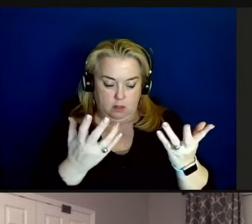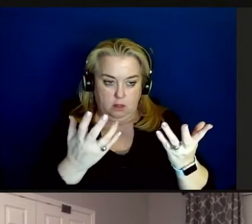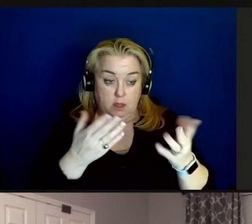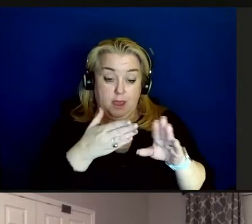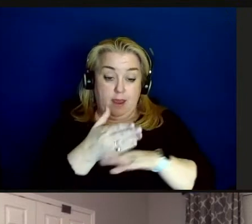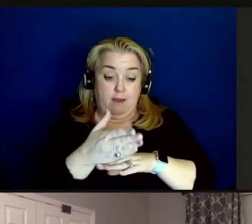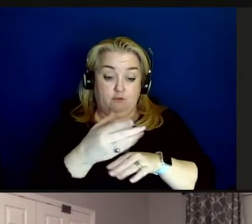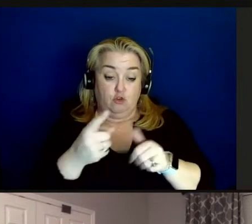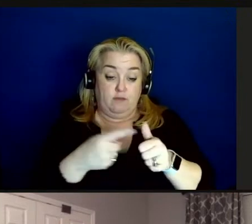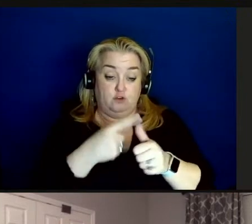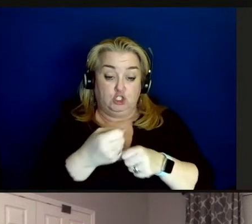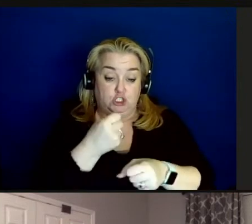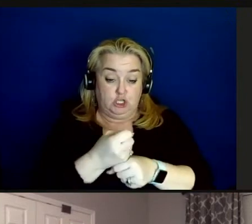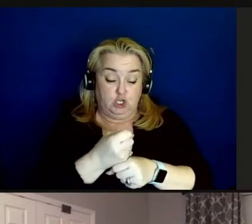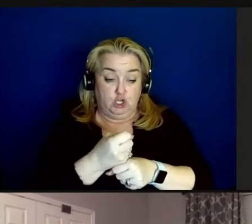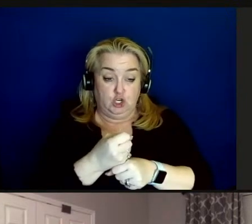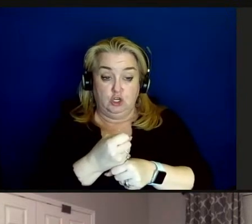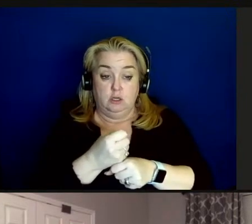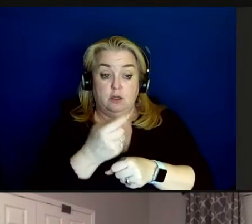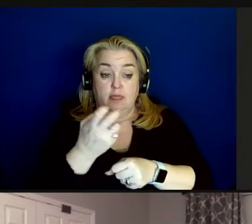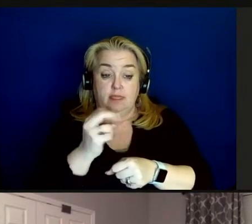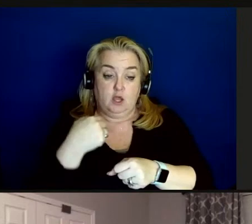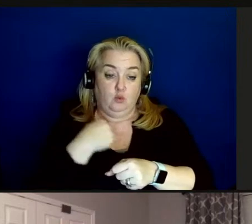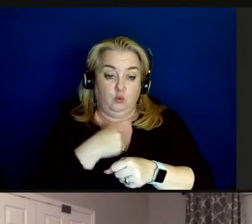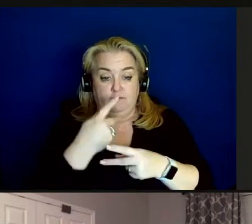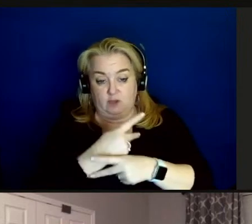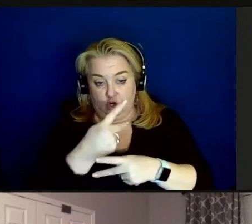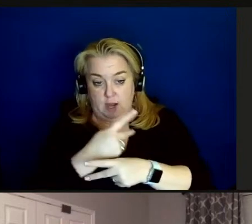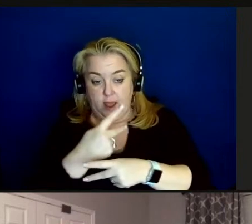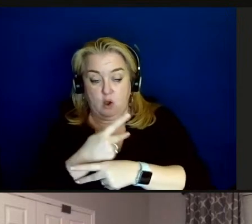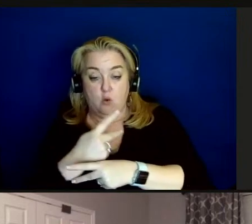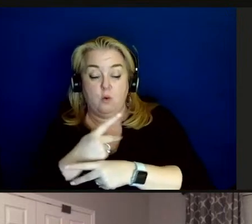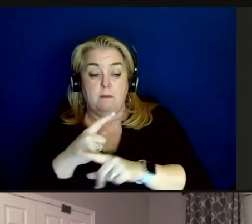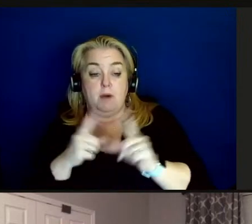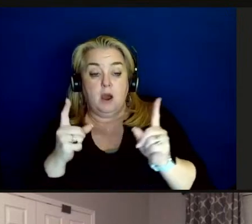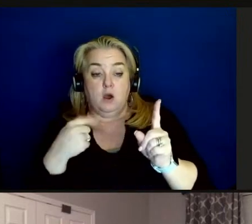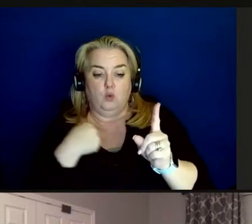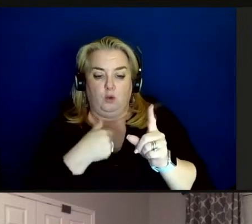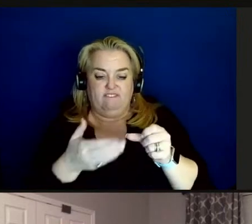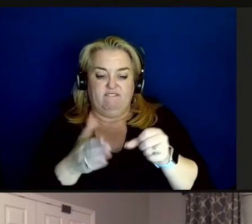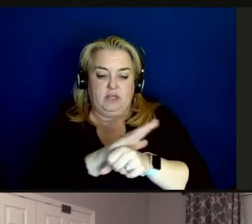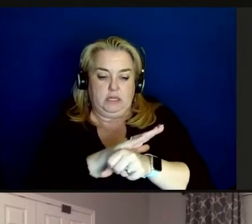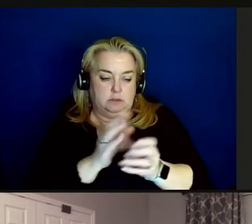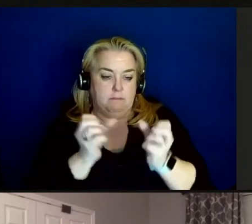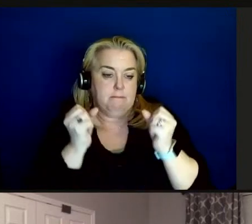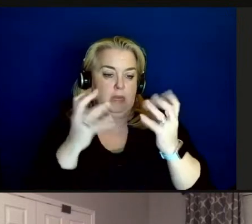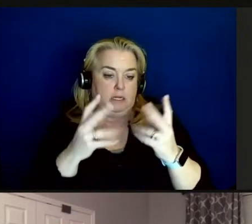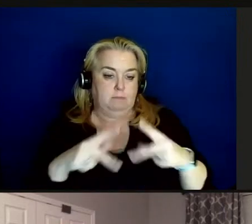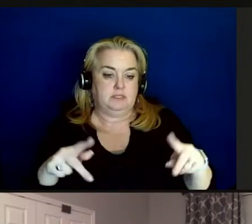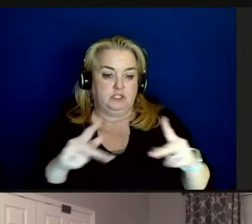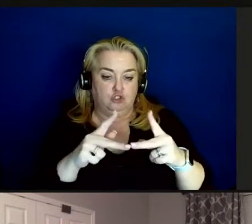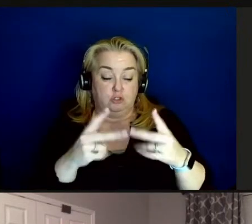A LOT OF POSITIONS WERE HELD OPEN BECAUSE THERE WASN'T A